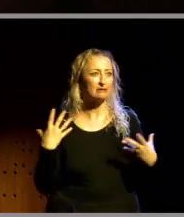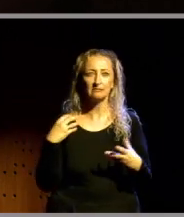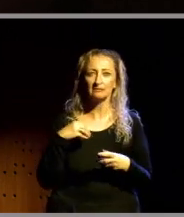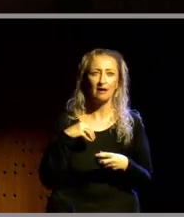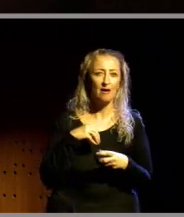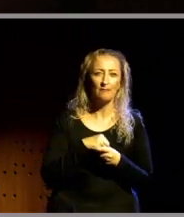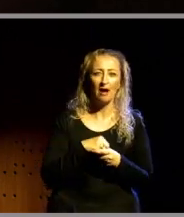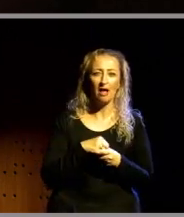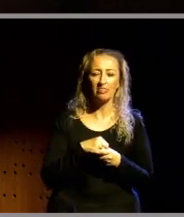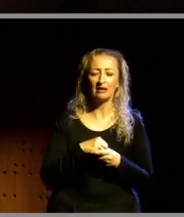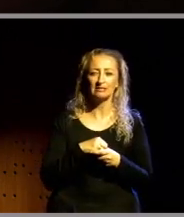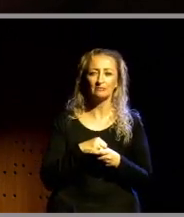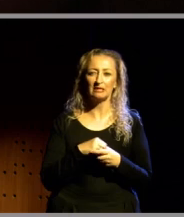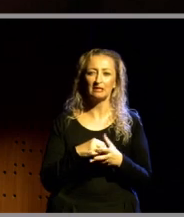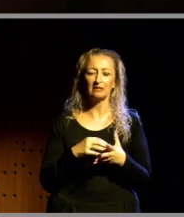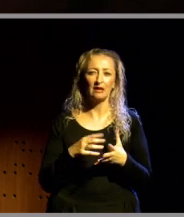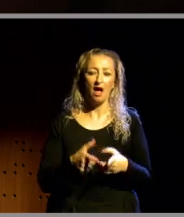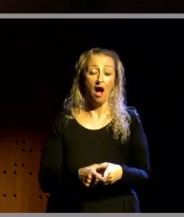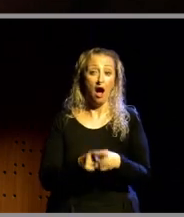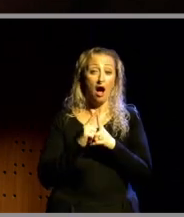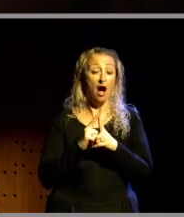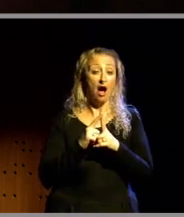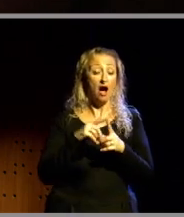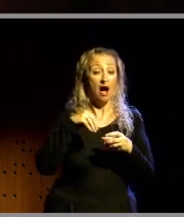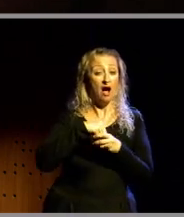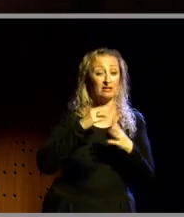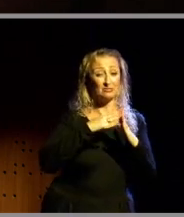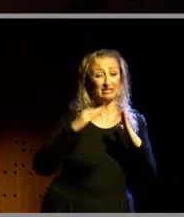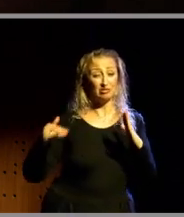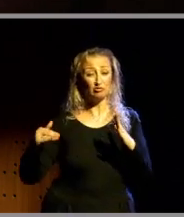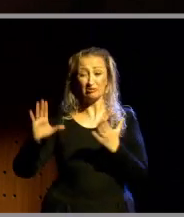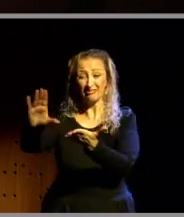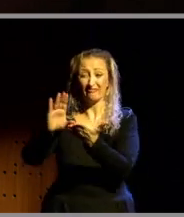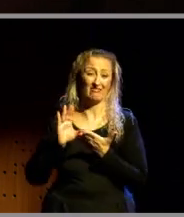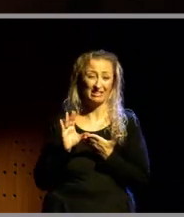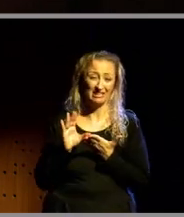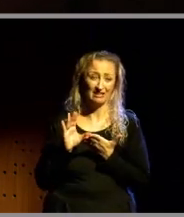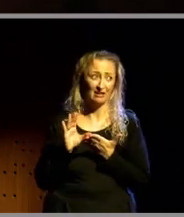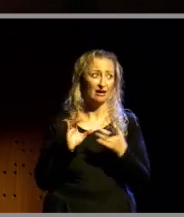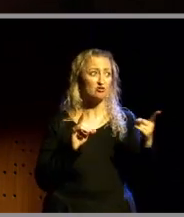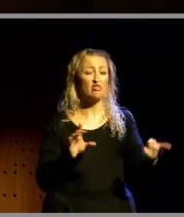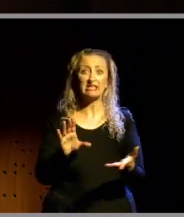maybe the hardest part about being in the industry is typically funding. But this is gonna be a thing that hopefully